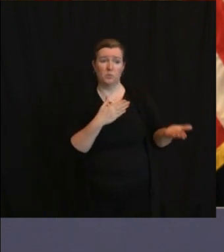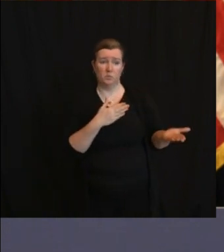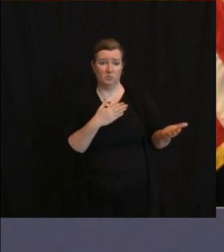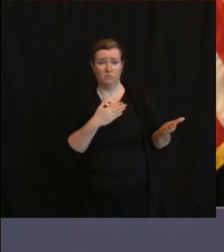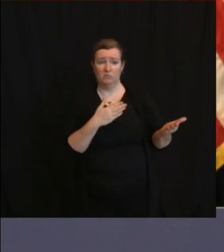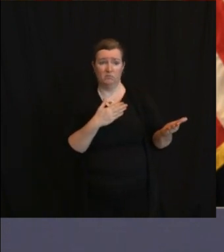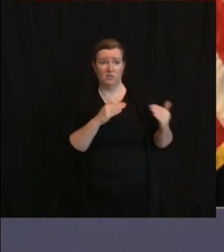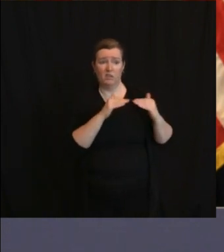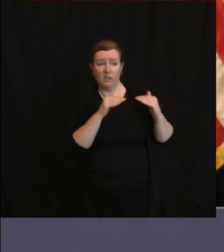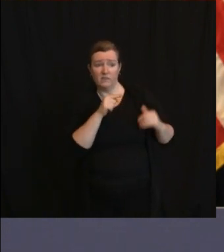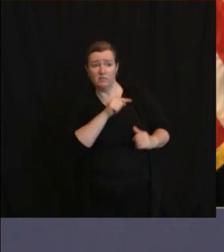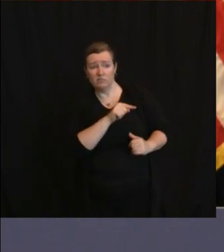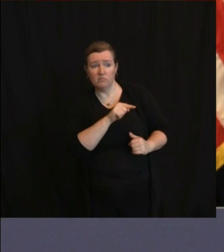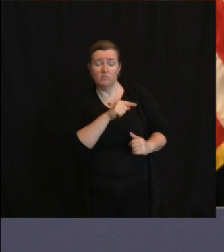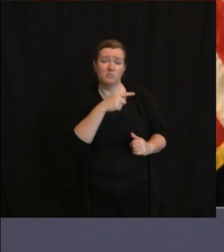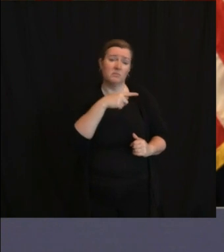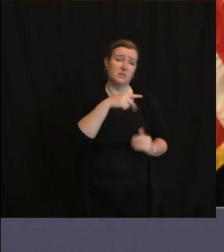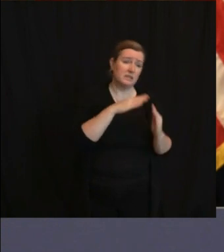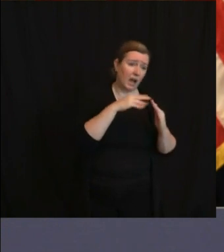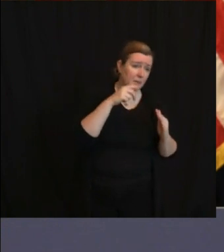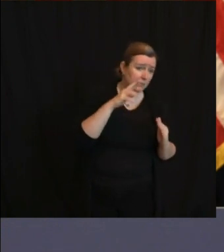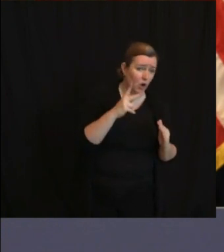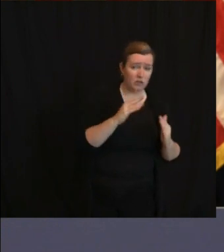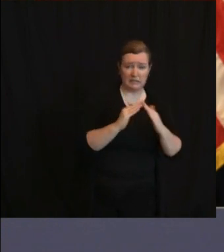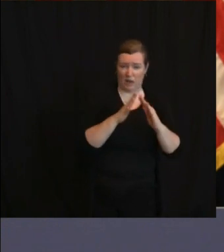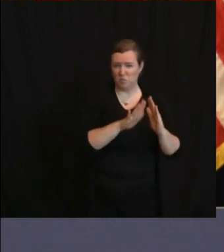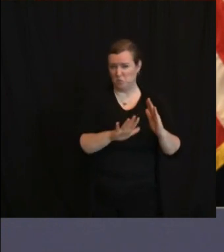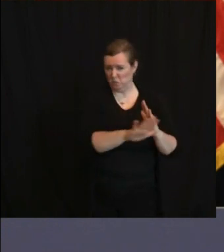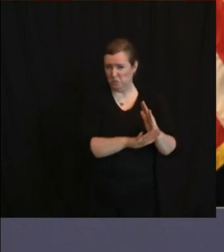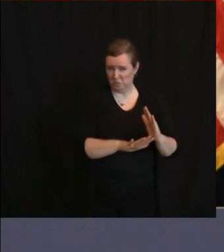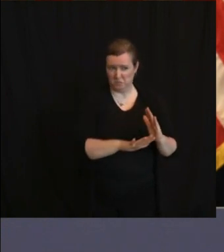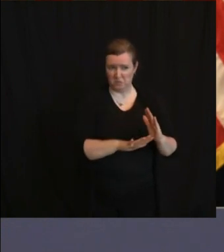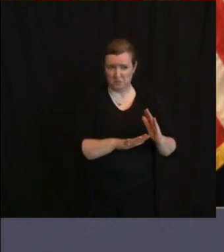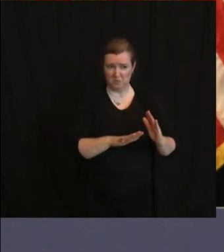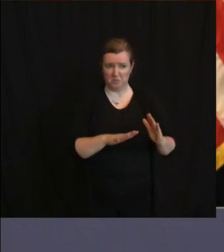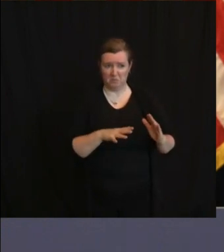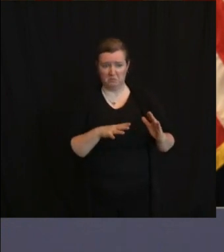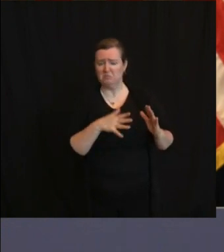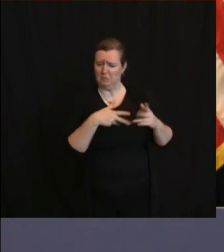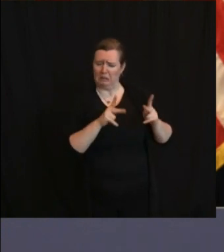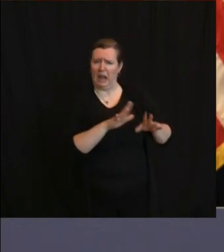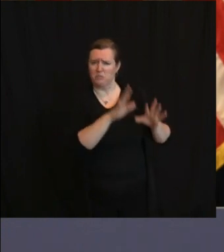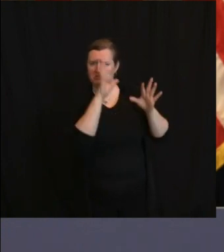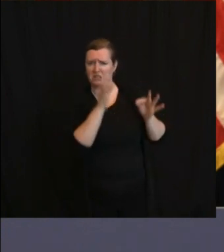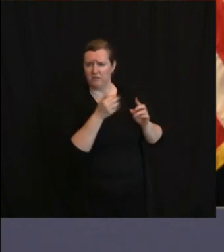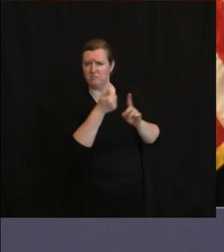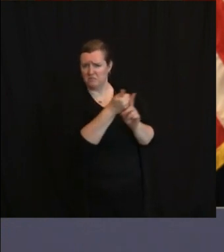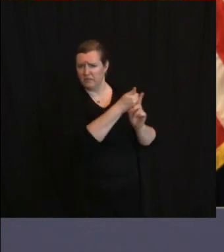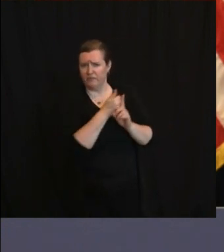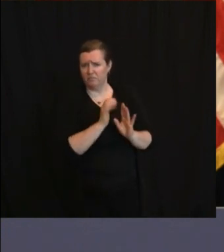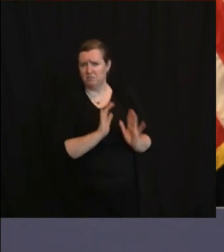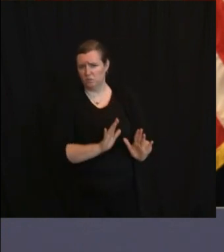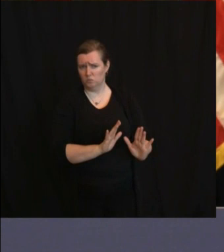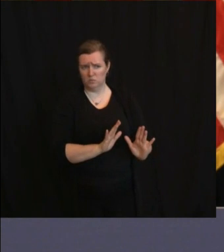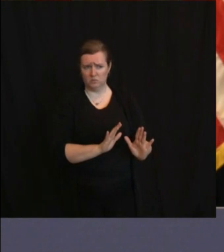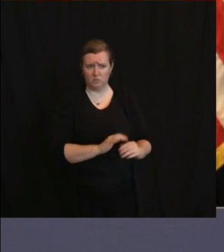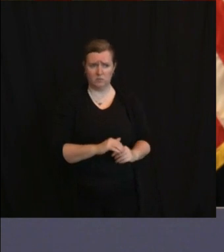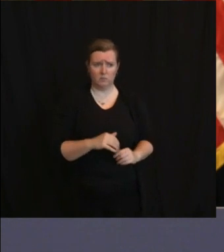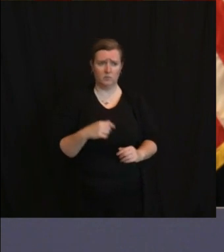YOU RIGHTFULLY POINT OUT THAT WE DELIBERATELY ALLOWED CERTAIN DECISIONS TO BE MADE AT ADMINISTRATIVE LEVEL LIKE CITY